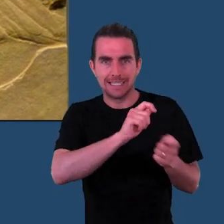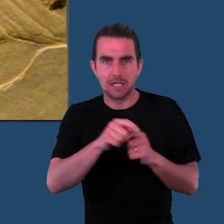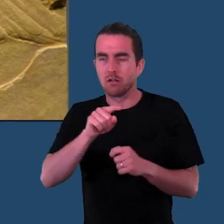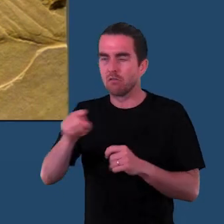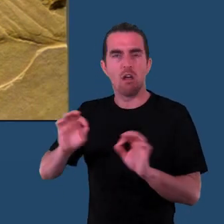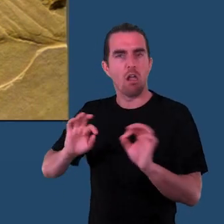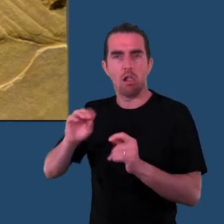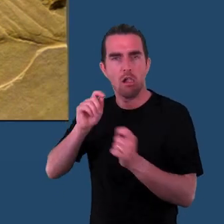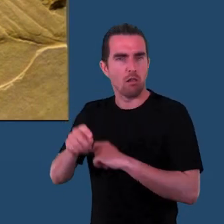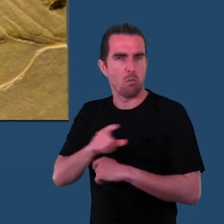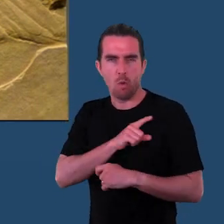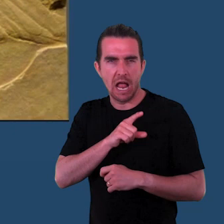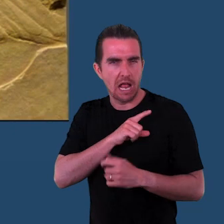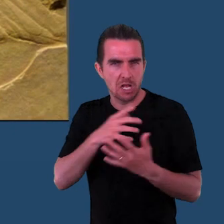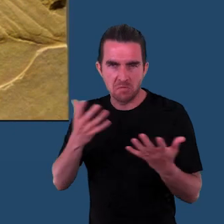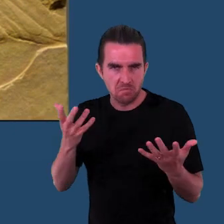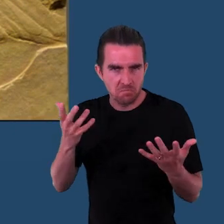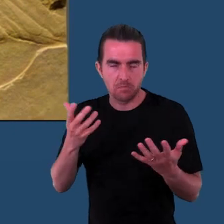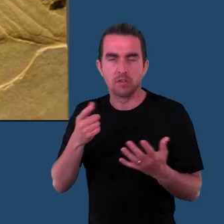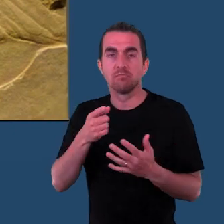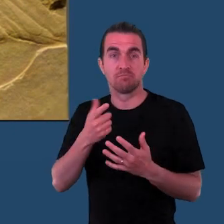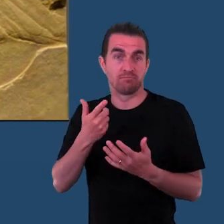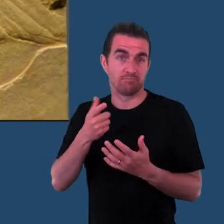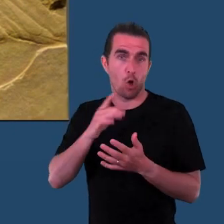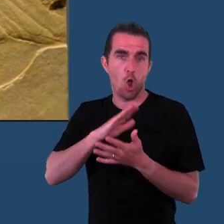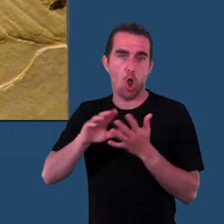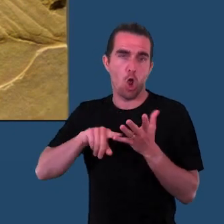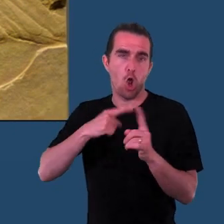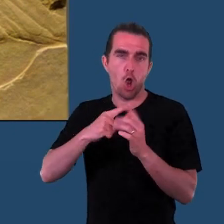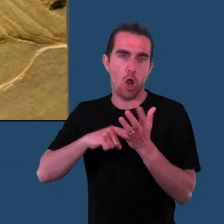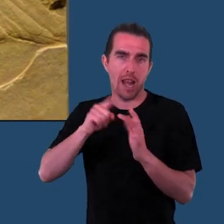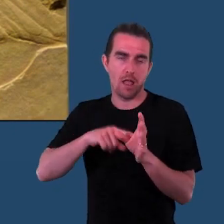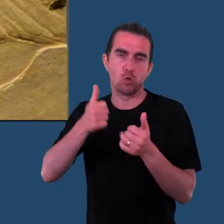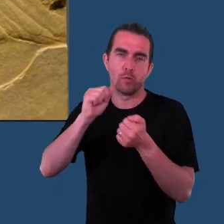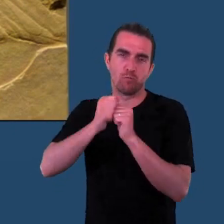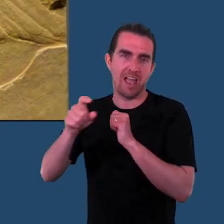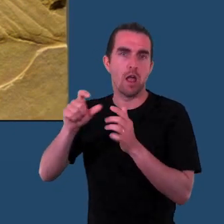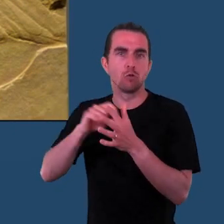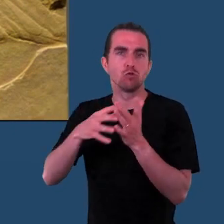And then lo and behold, this came along. Huxley, a good friend of Darwin's,